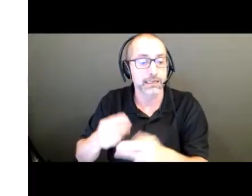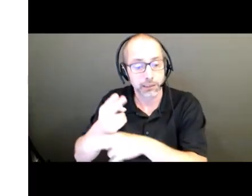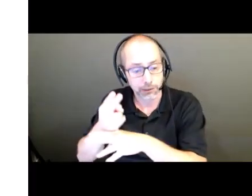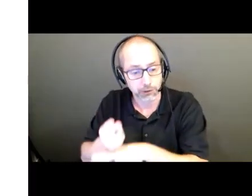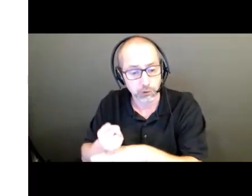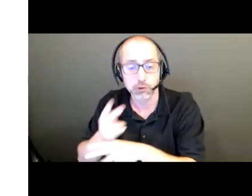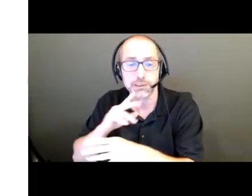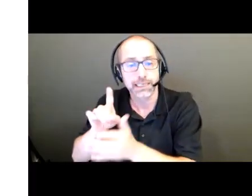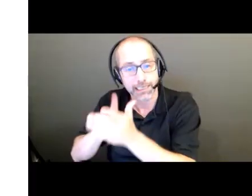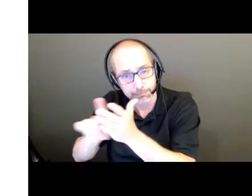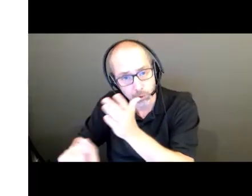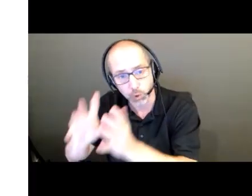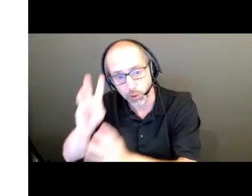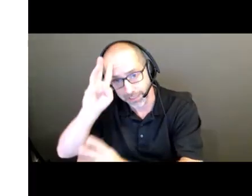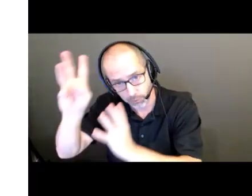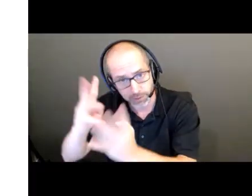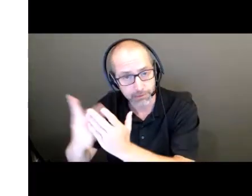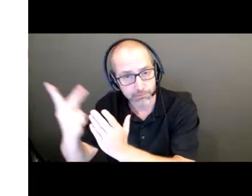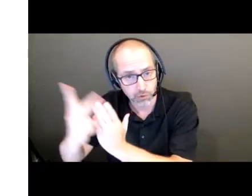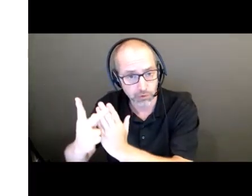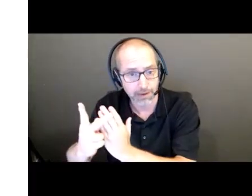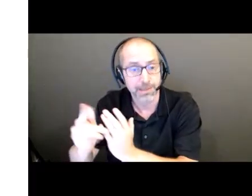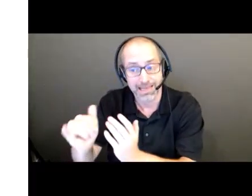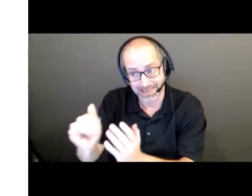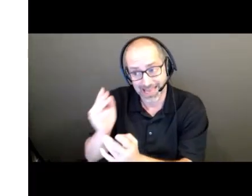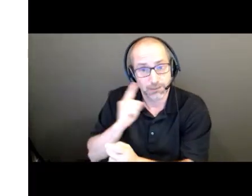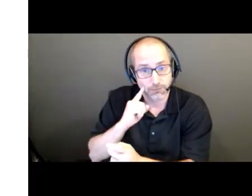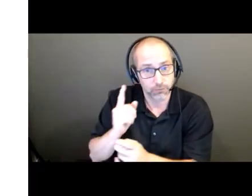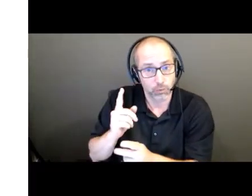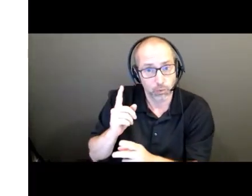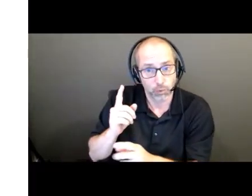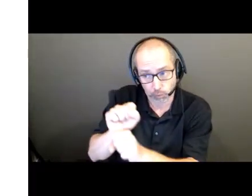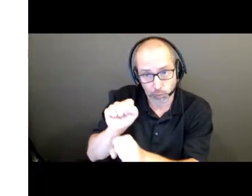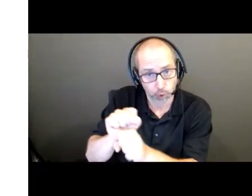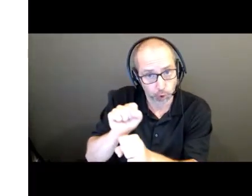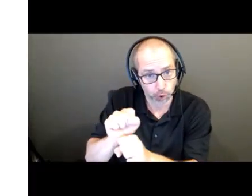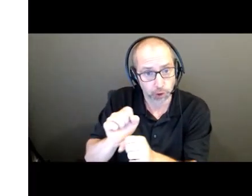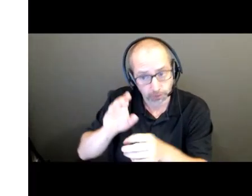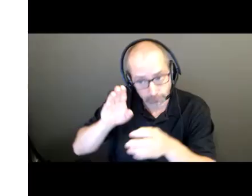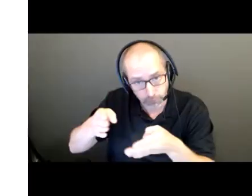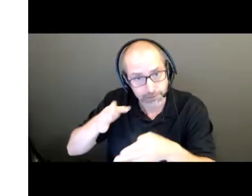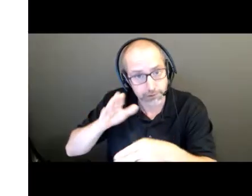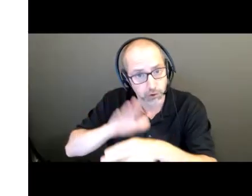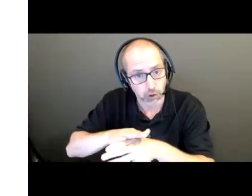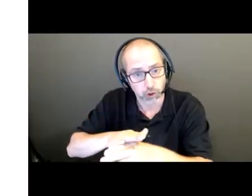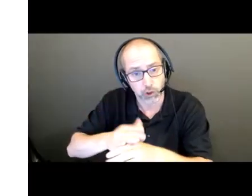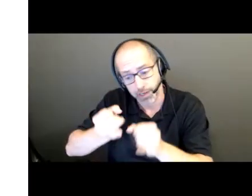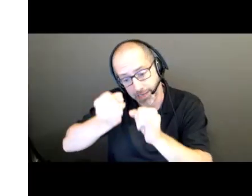This component is also intended for residences focused primarily on individual or independent creation.